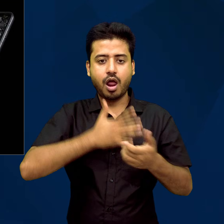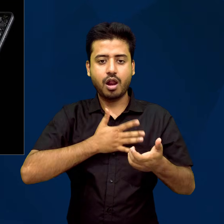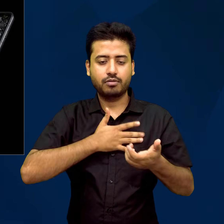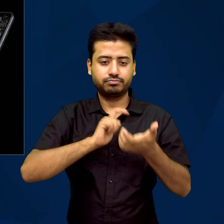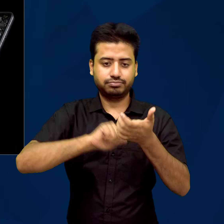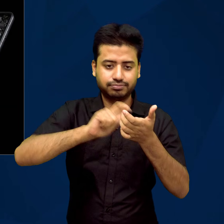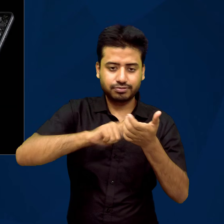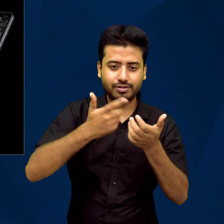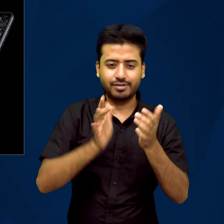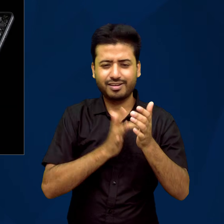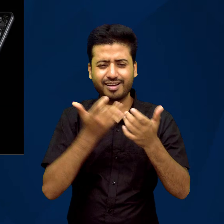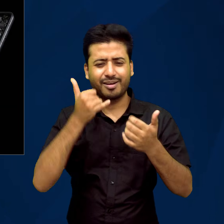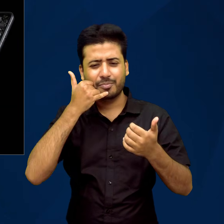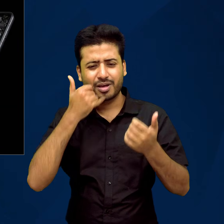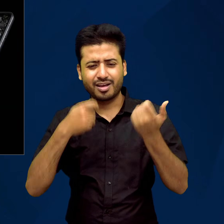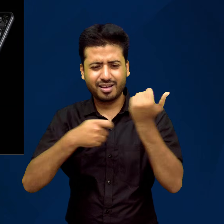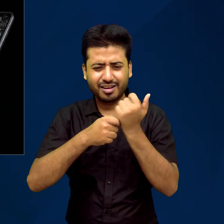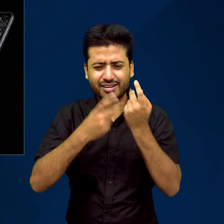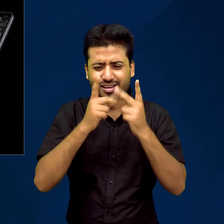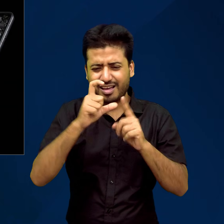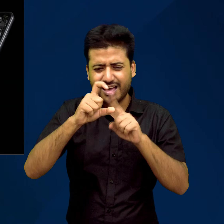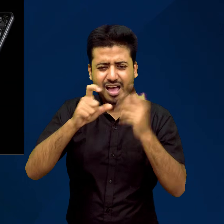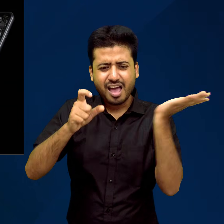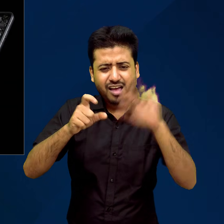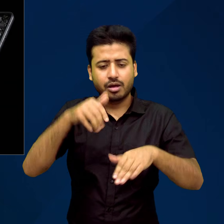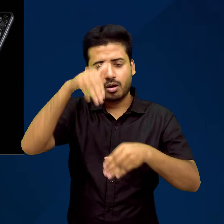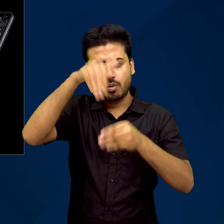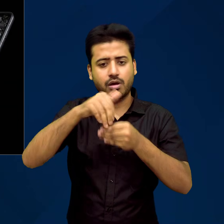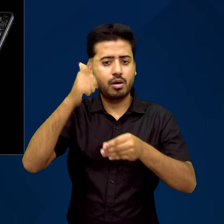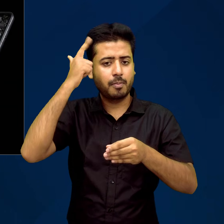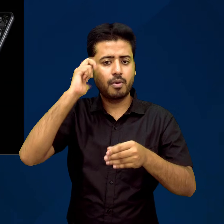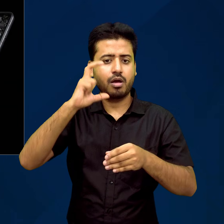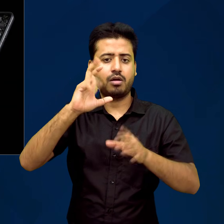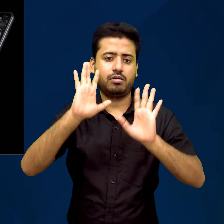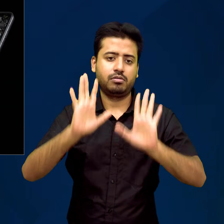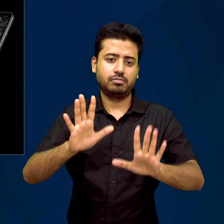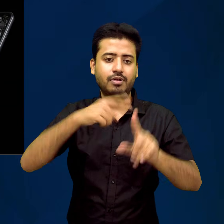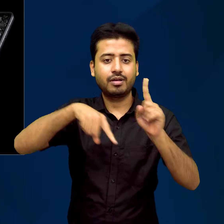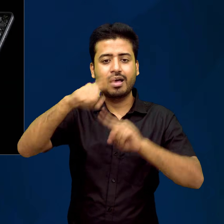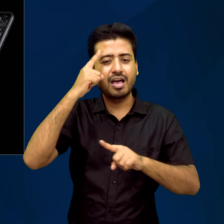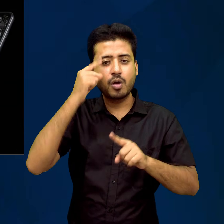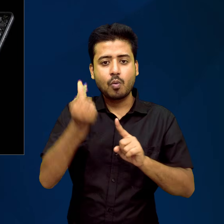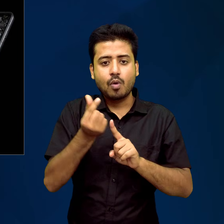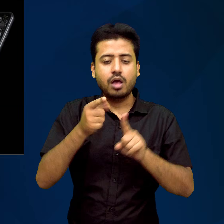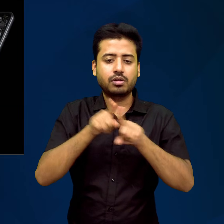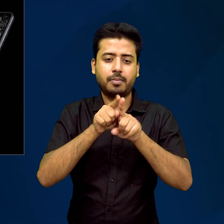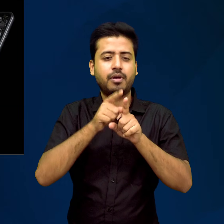zinc. Small zinc pellets are melted and pressed into a cup shape. This cup acts as both the